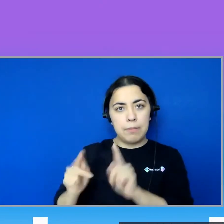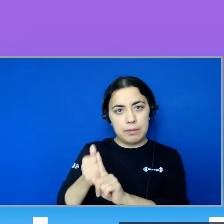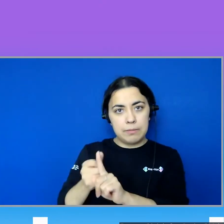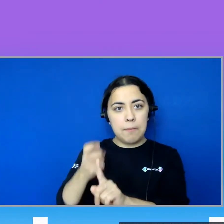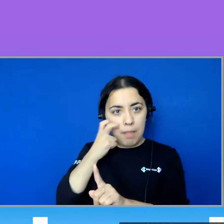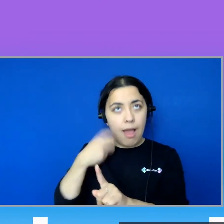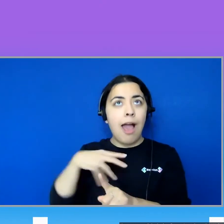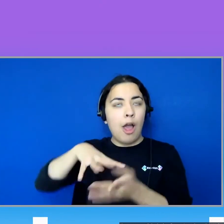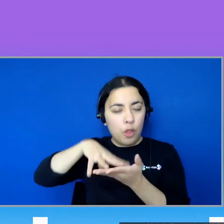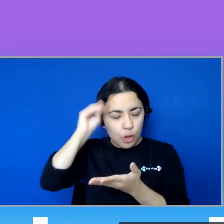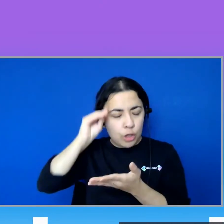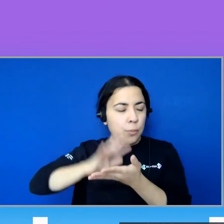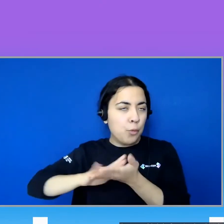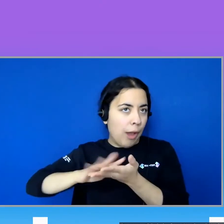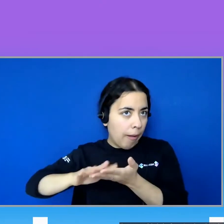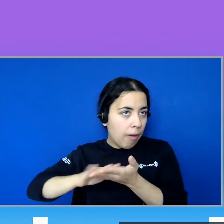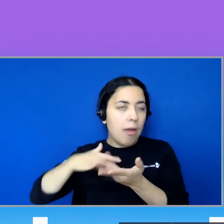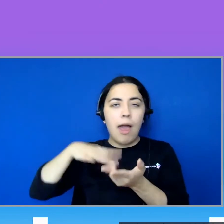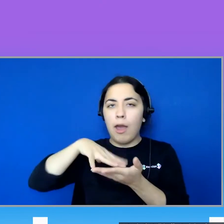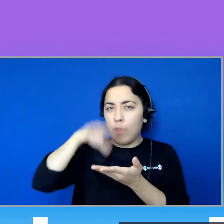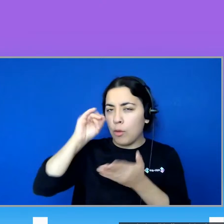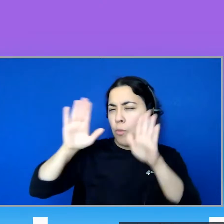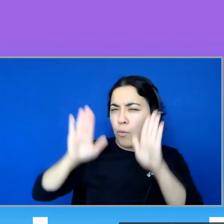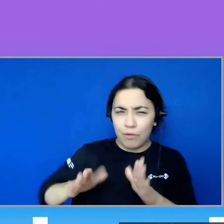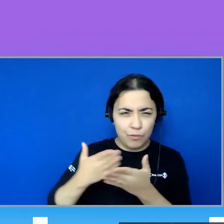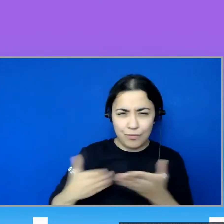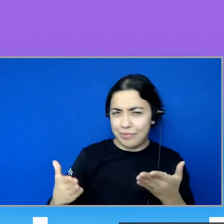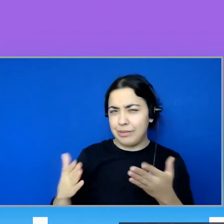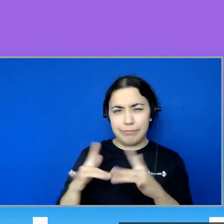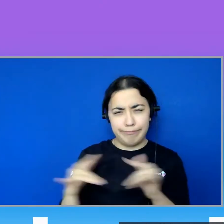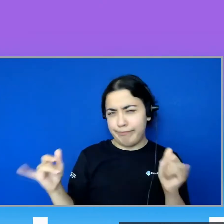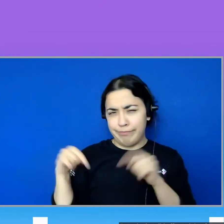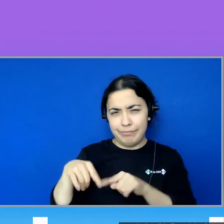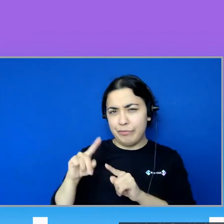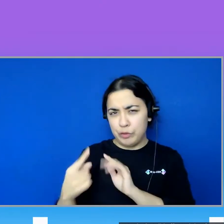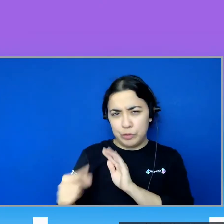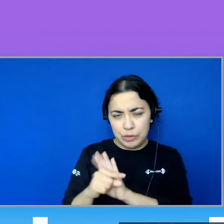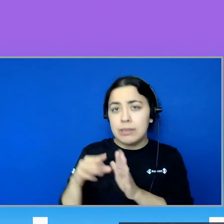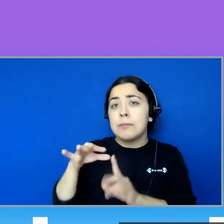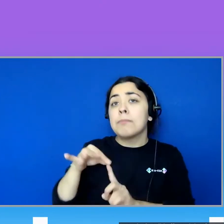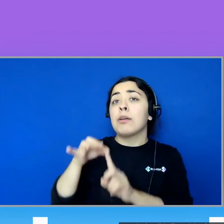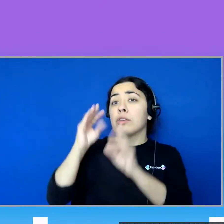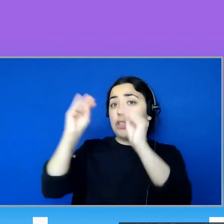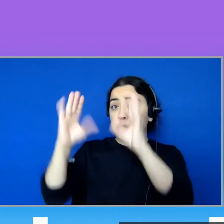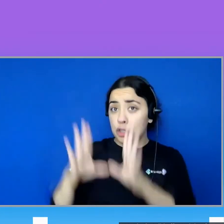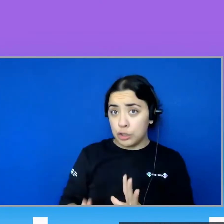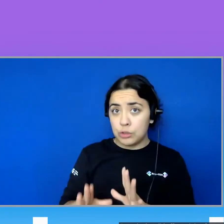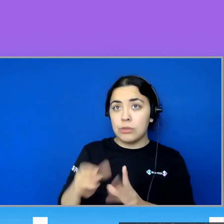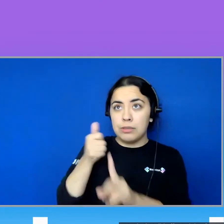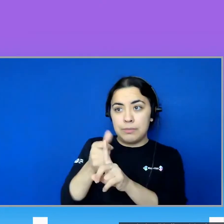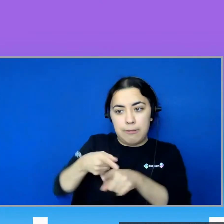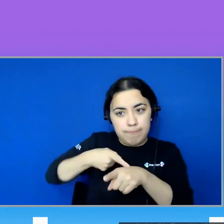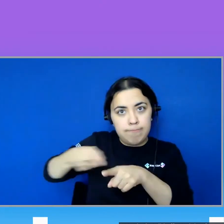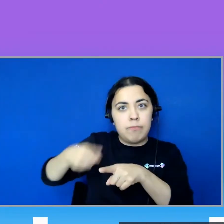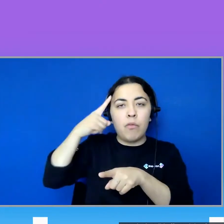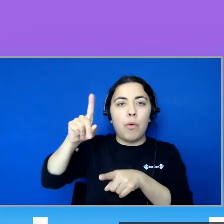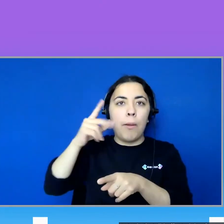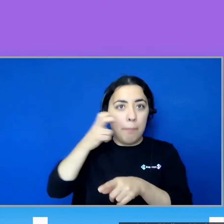are blind. So I learned Braille and all that great stuff and had